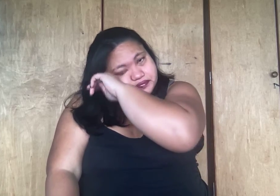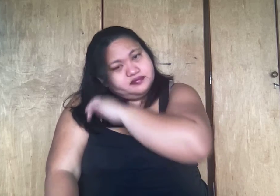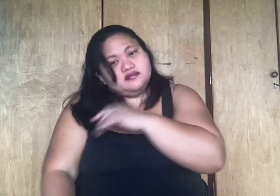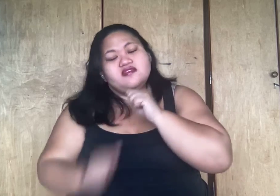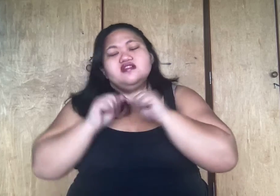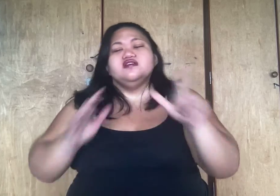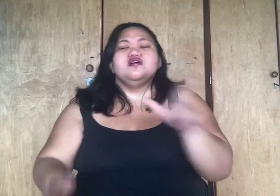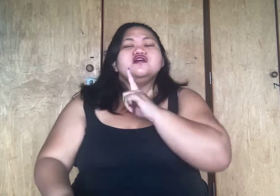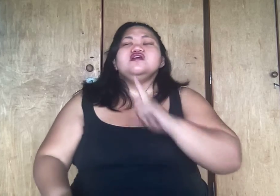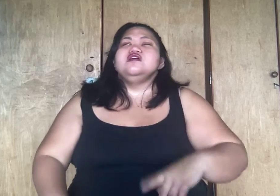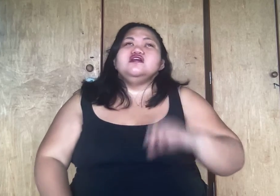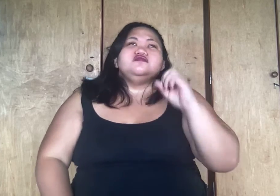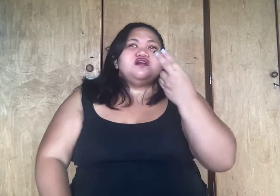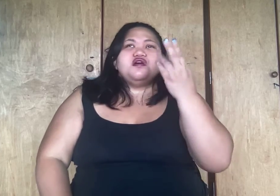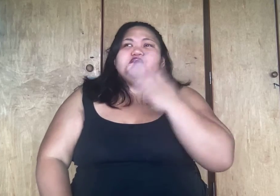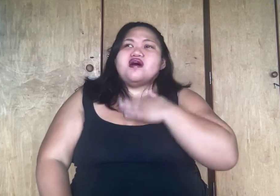... bless the lord ...